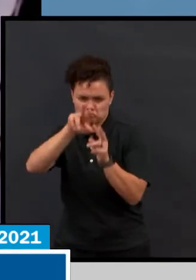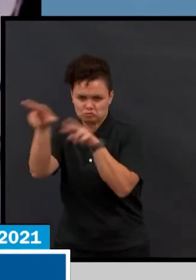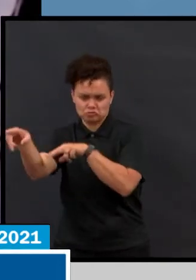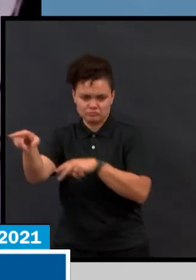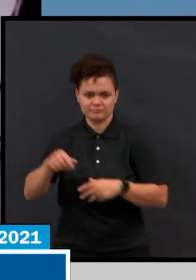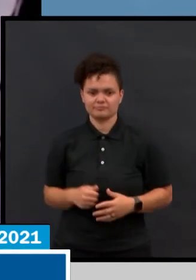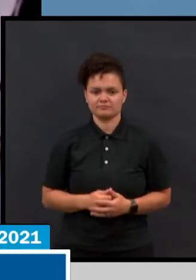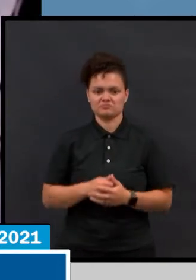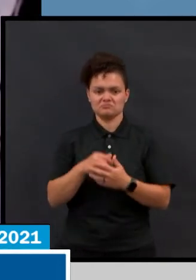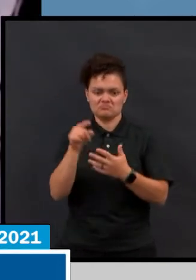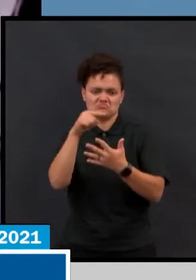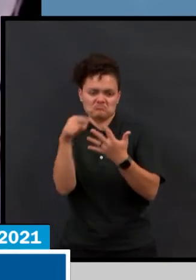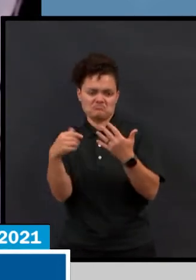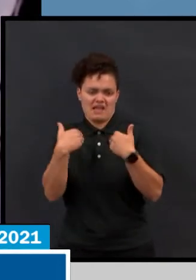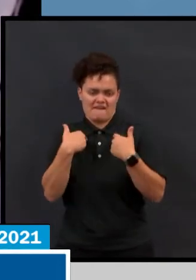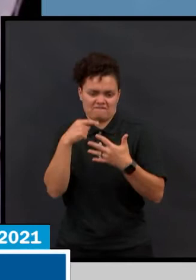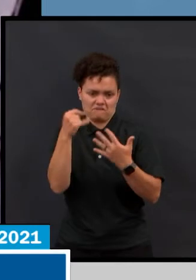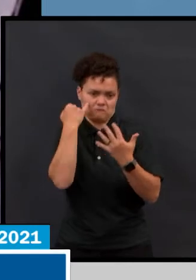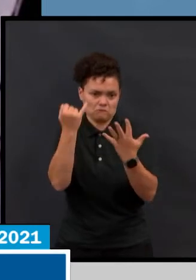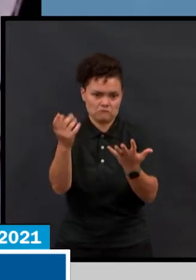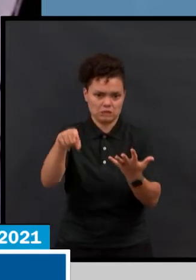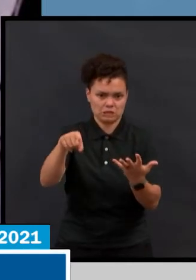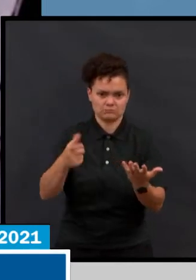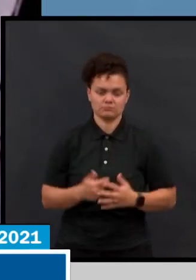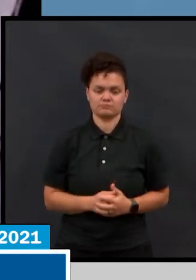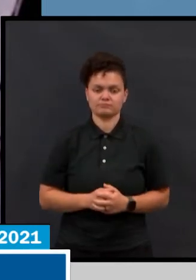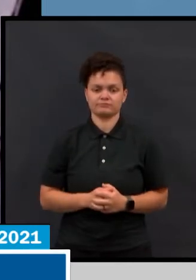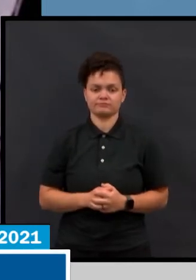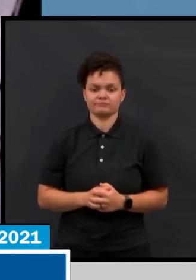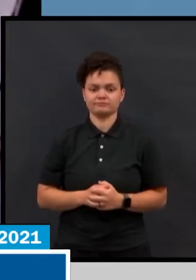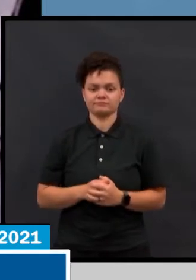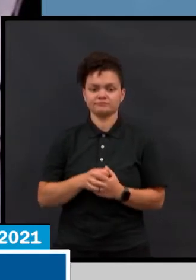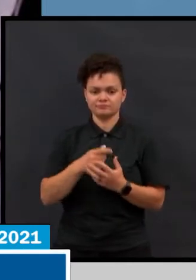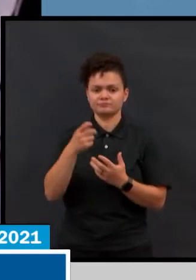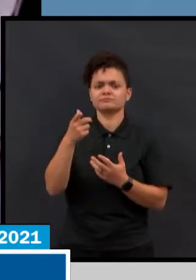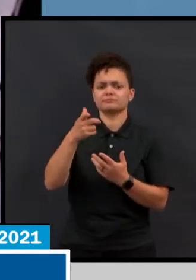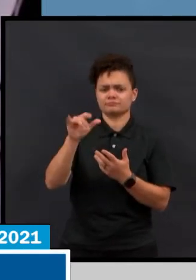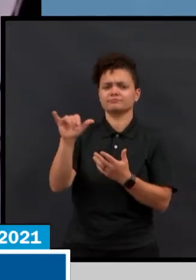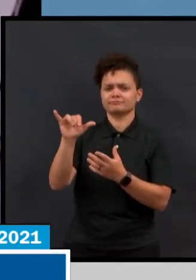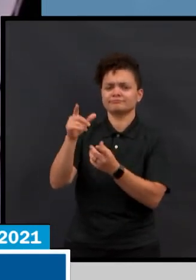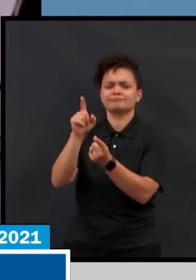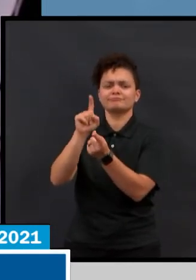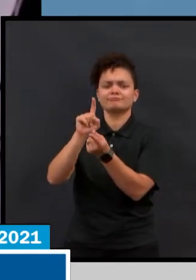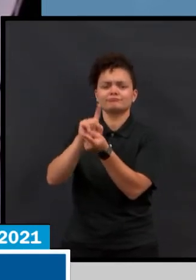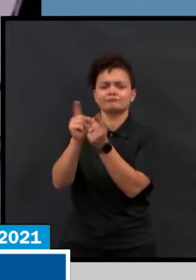can also access the translator right here on zoom by clicking on the globe at the bottom of